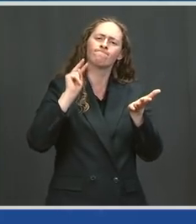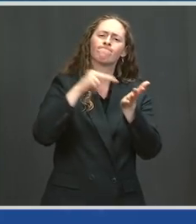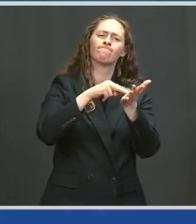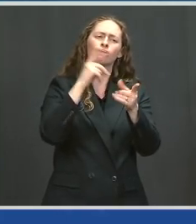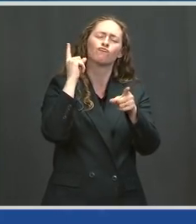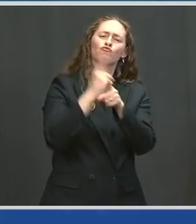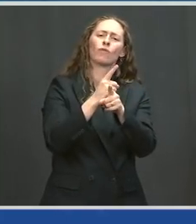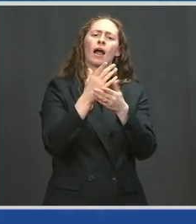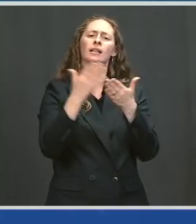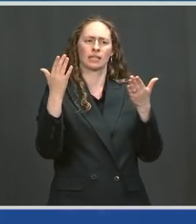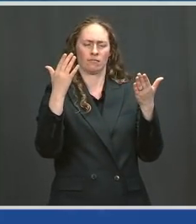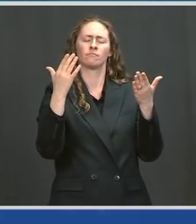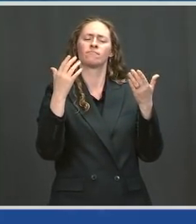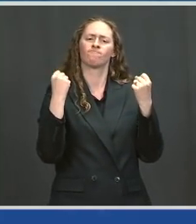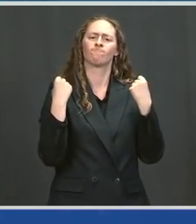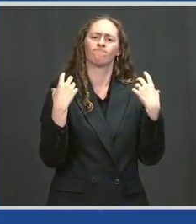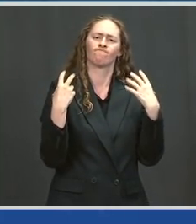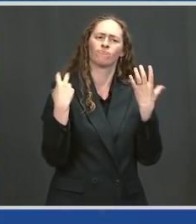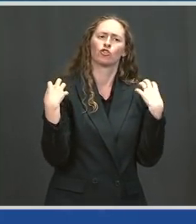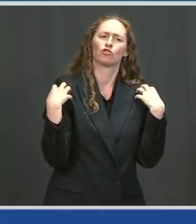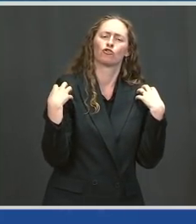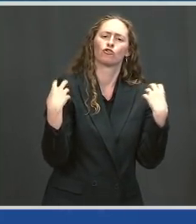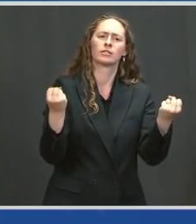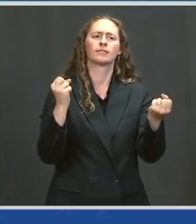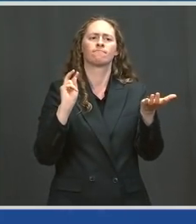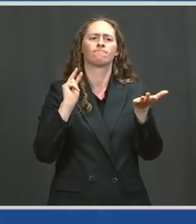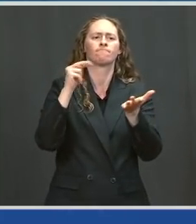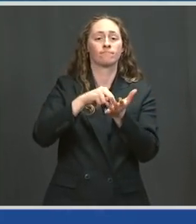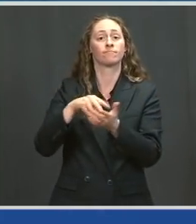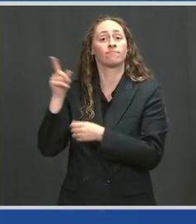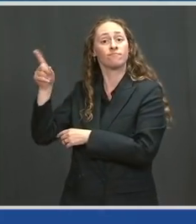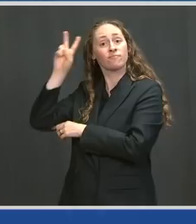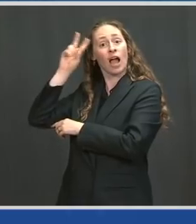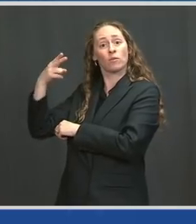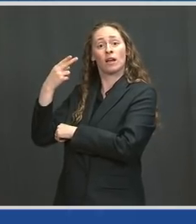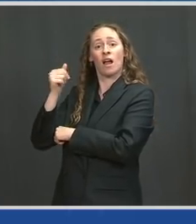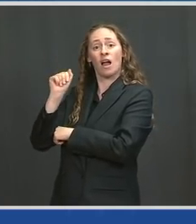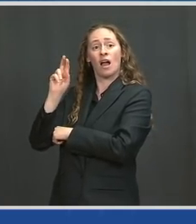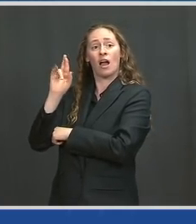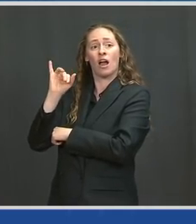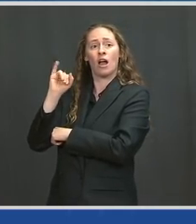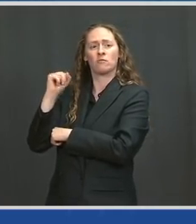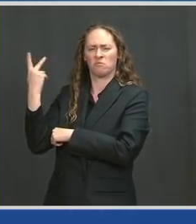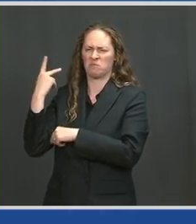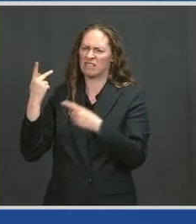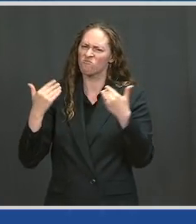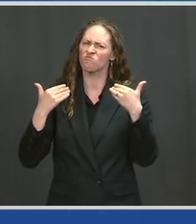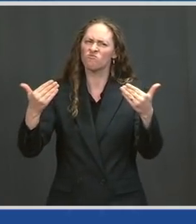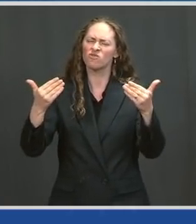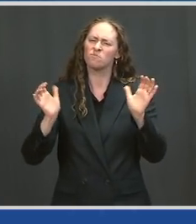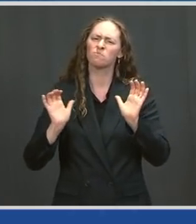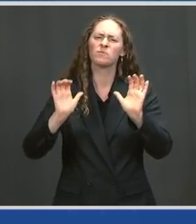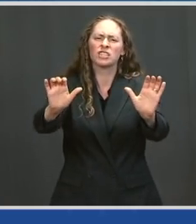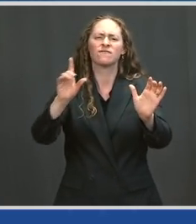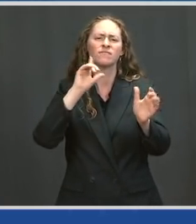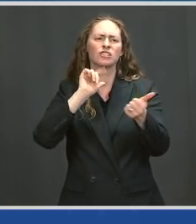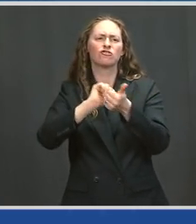That's what Vice President Harris and I are focused on, along with our entire administration, including our Housing and Urban Development Secretary,